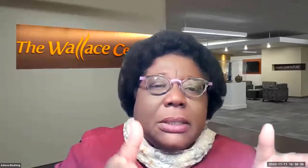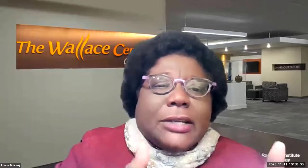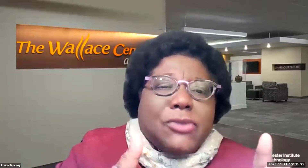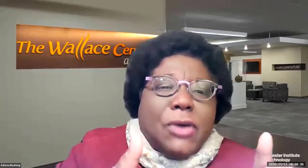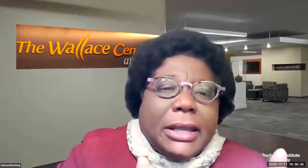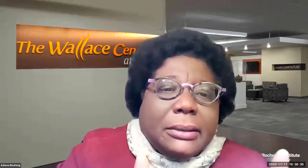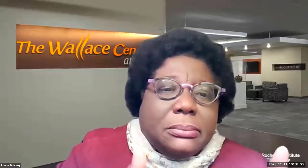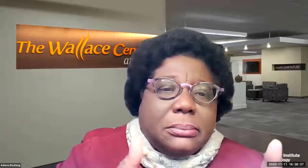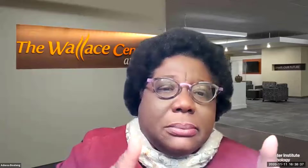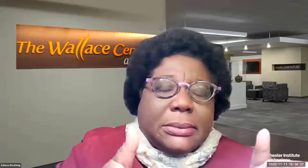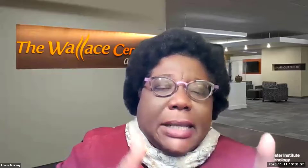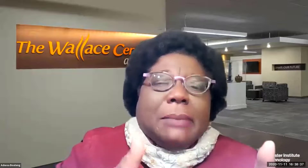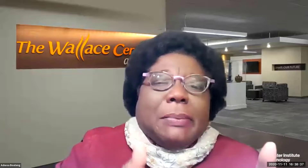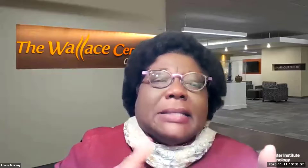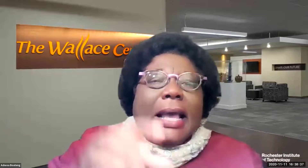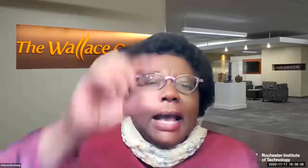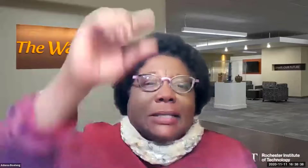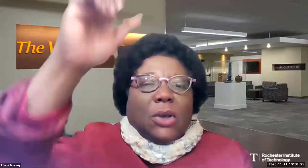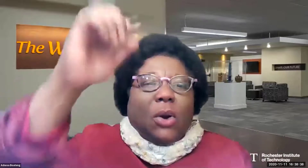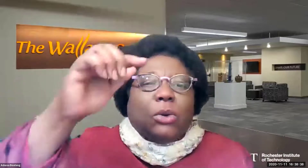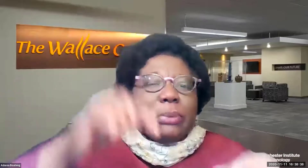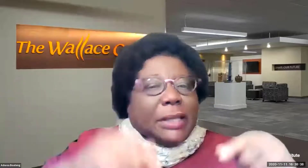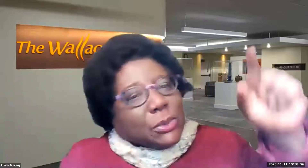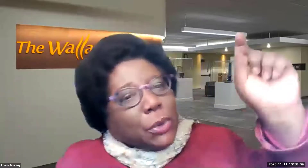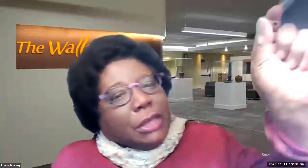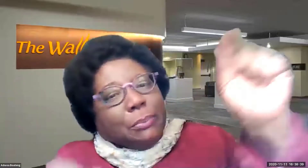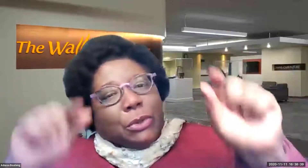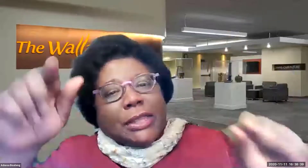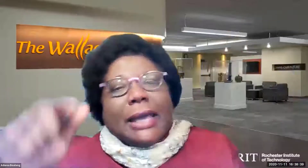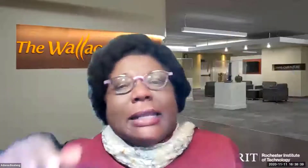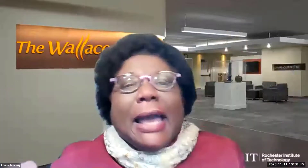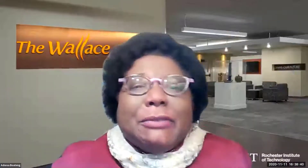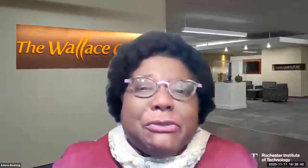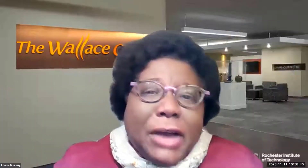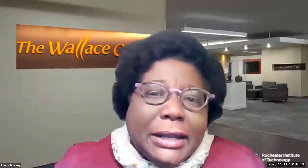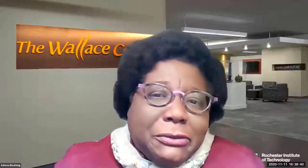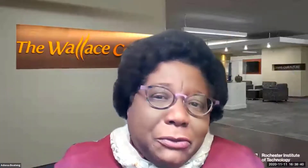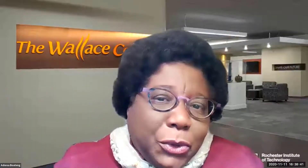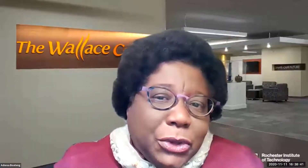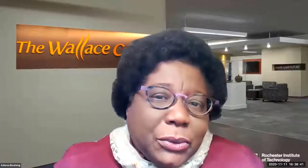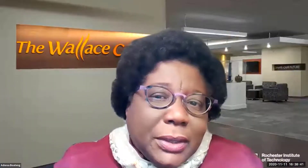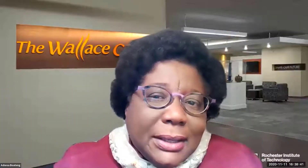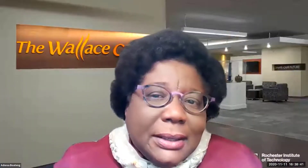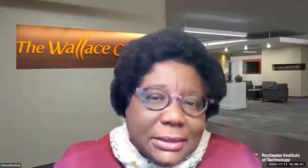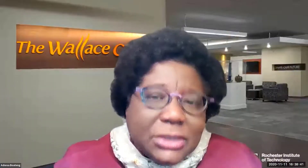Adwoa Boateng: electronic database has its own place where they put their and I have to find it for you. So I will do that after this